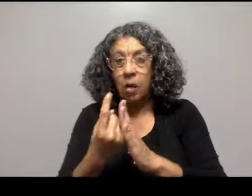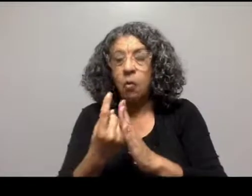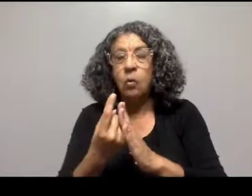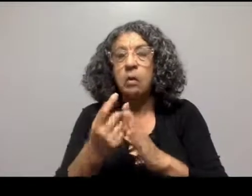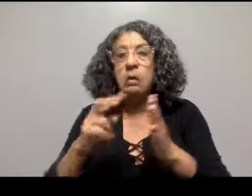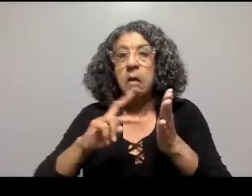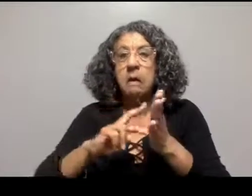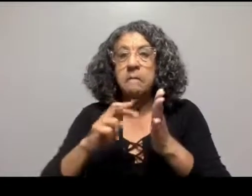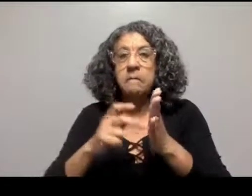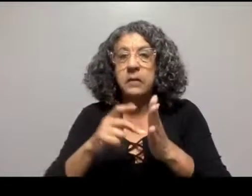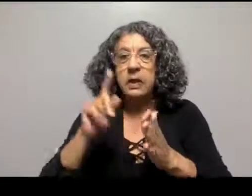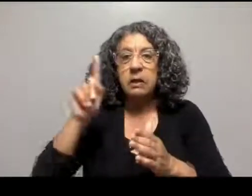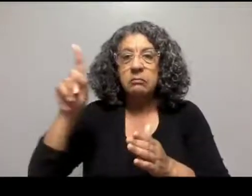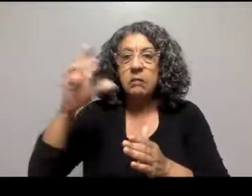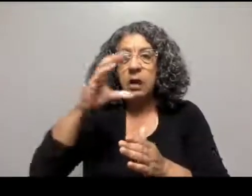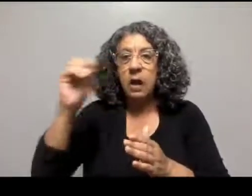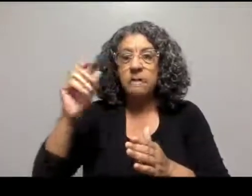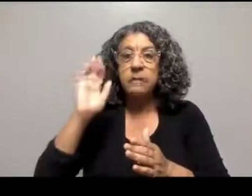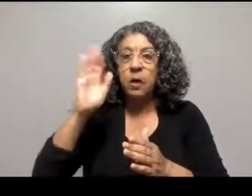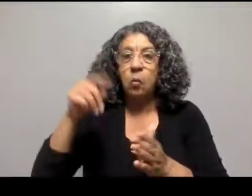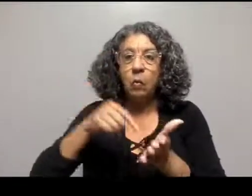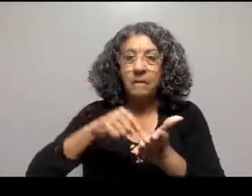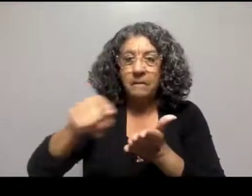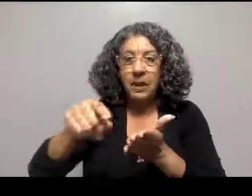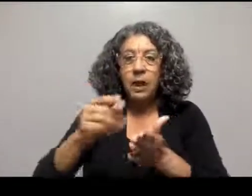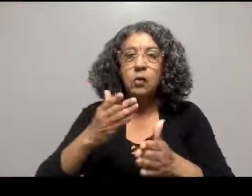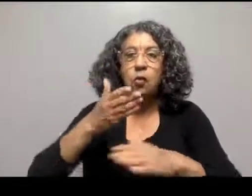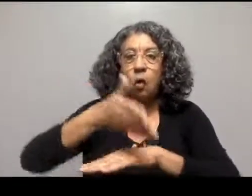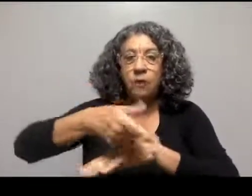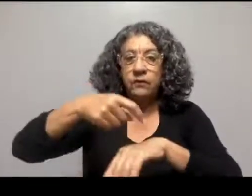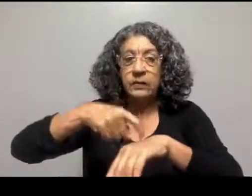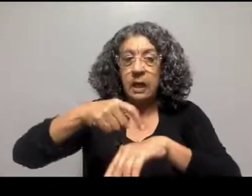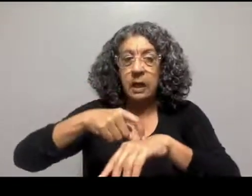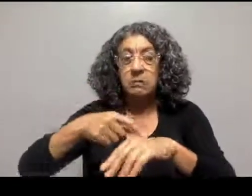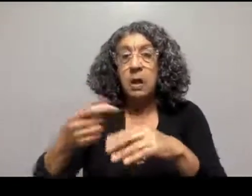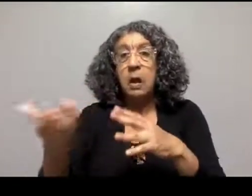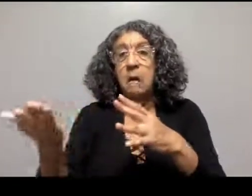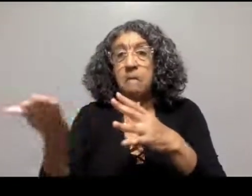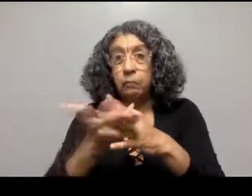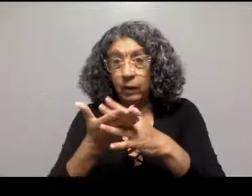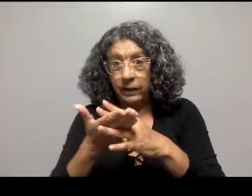that means the company will have to pay you for overtime.